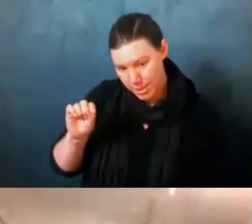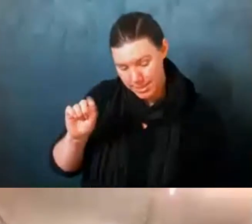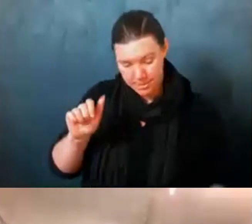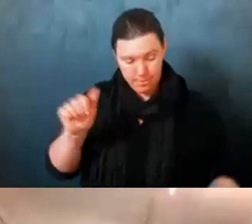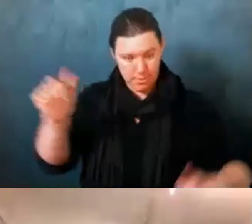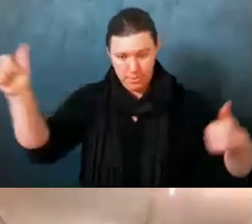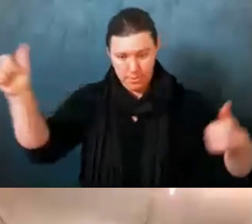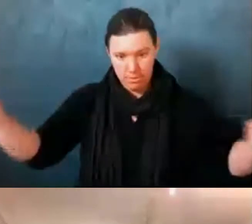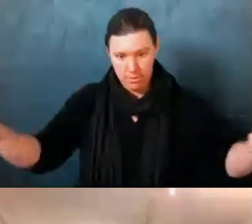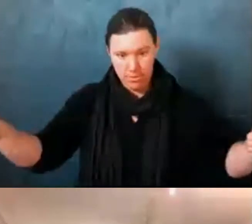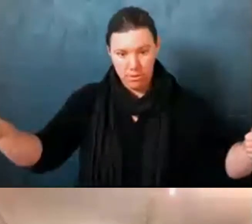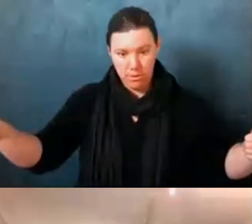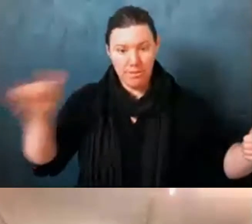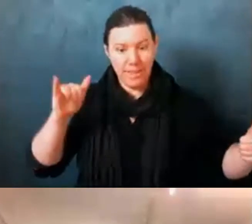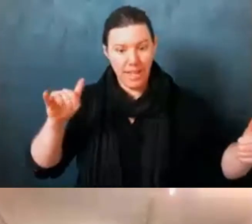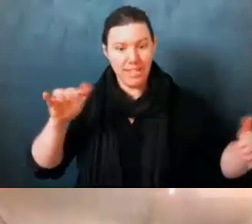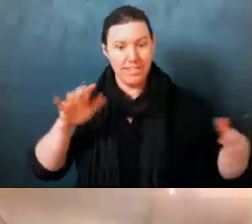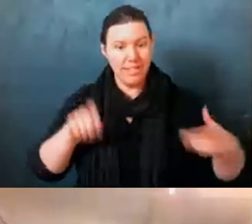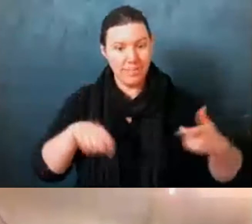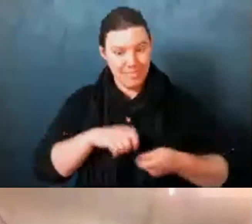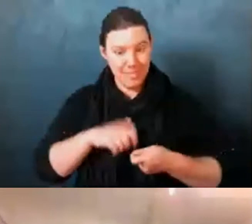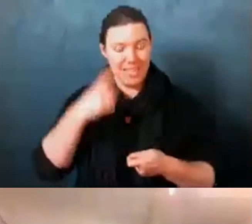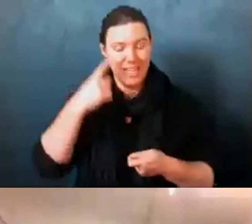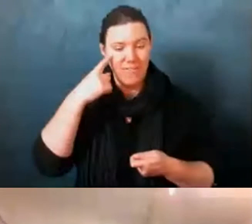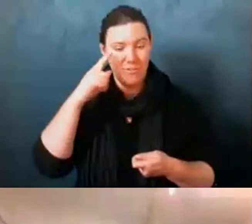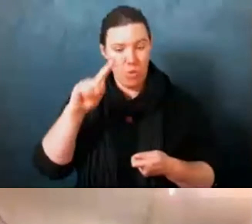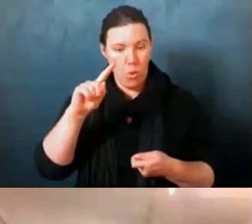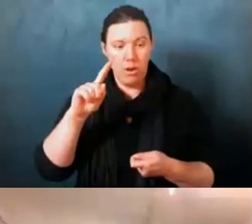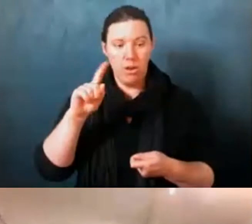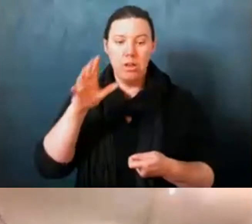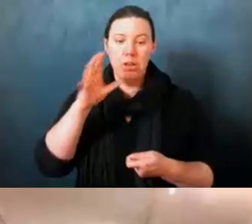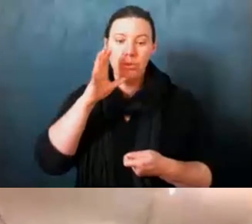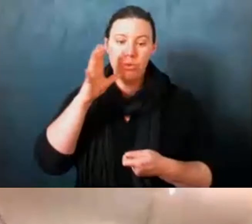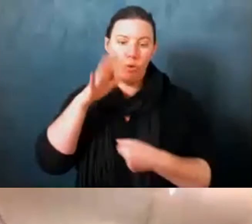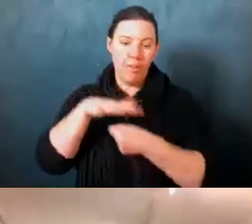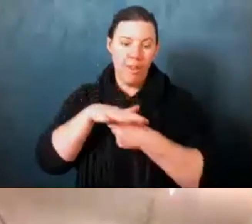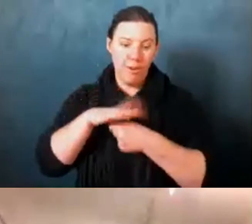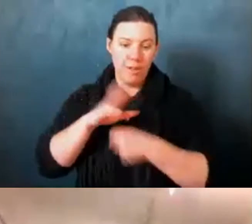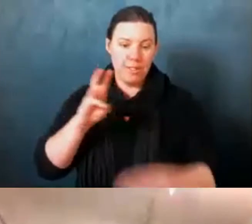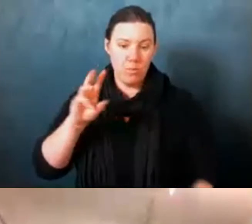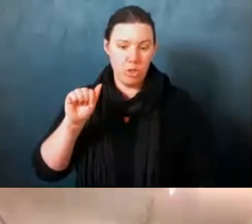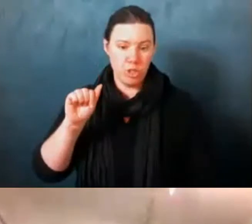And when you look at those 1.9 million Washingtonians, more than one in four